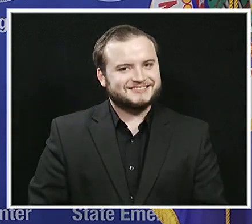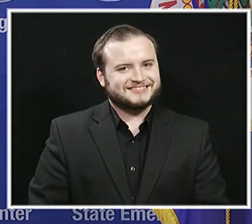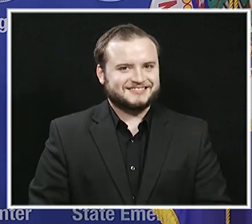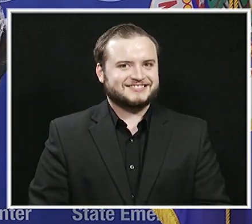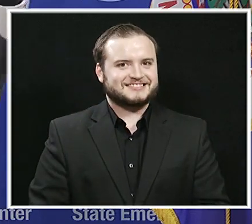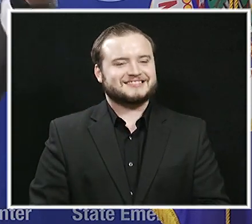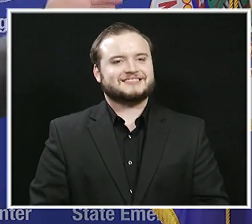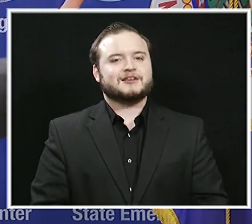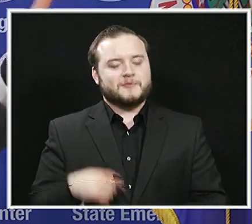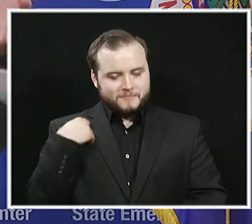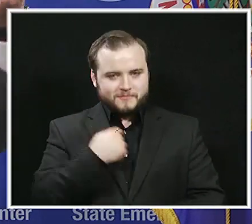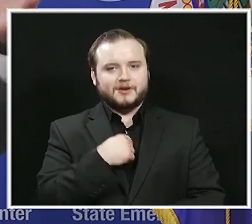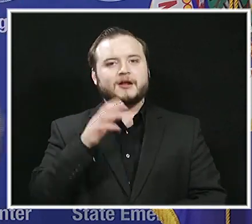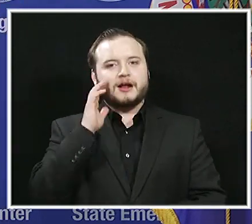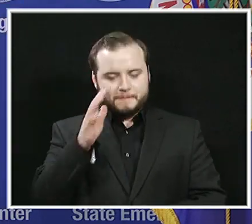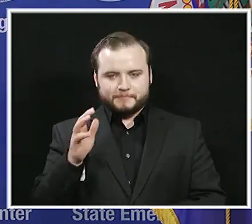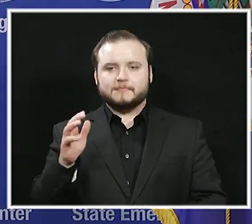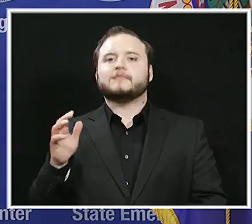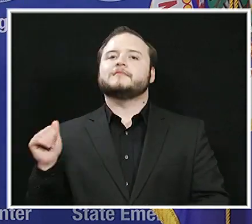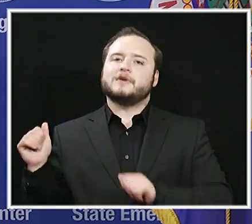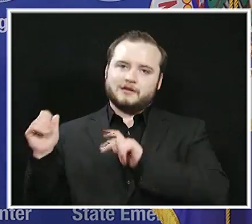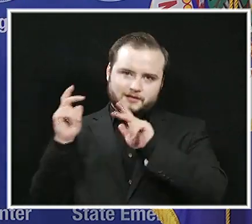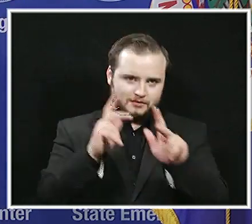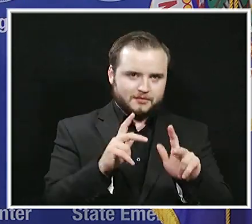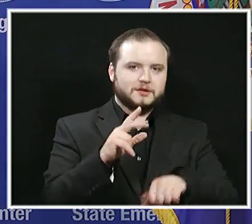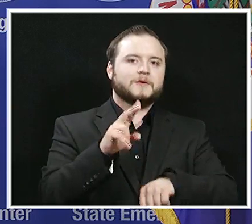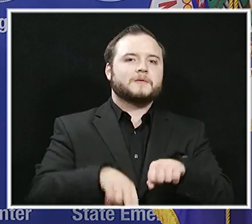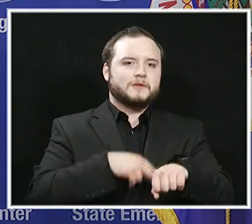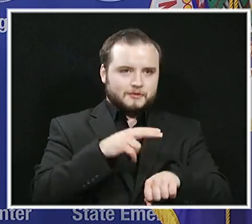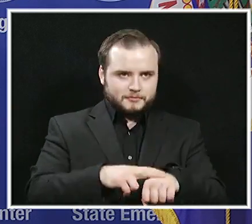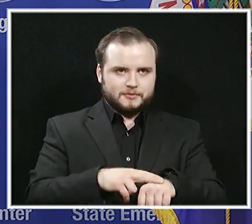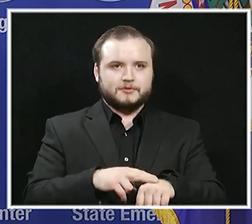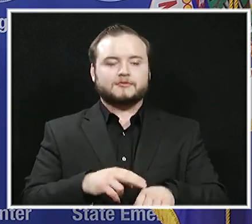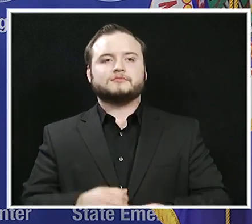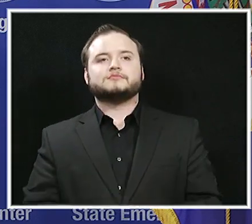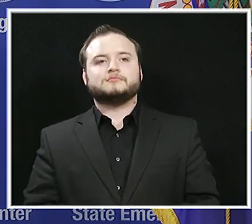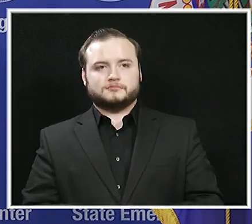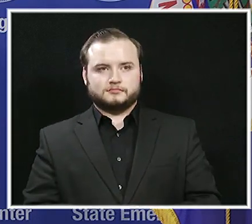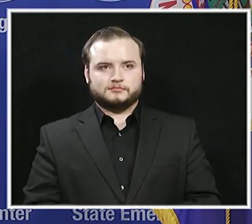All of those are a positive, so we'll be back, we'll